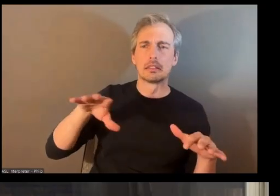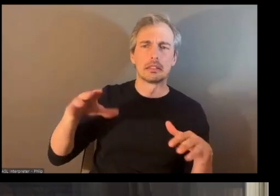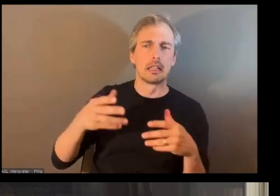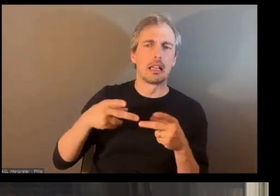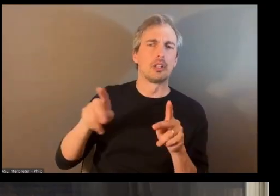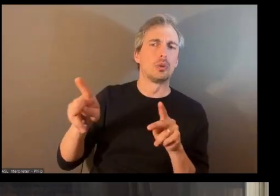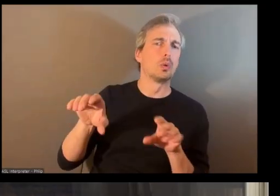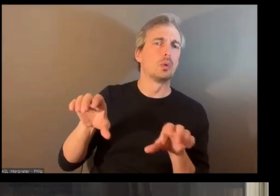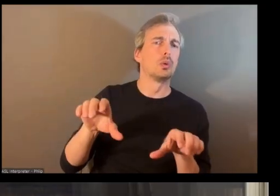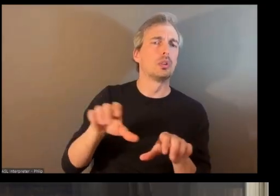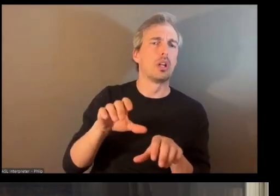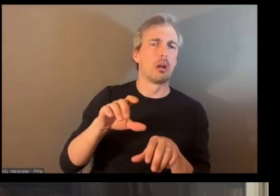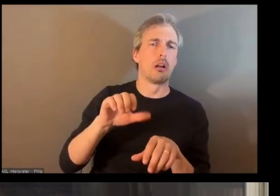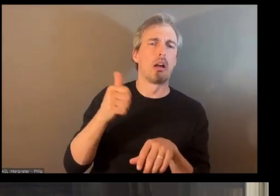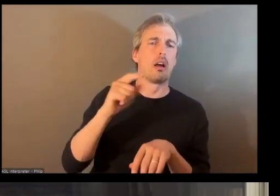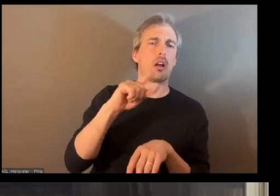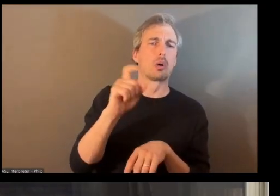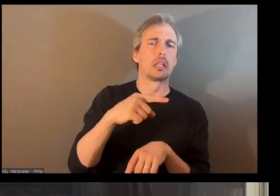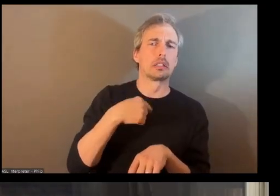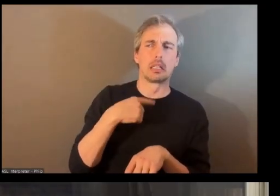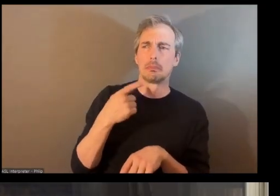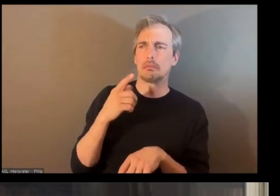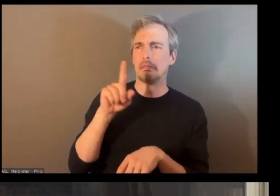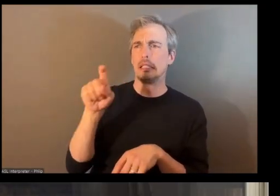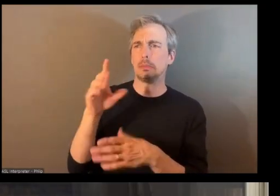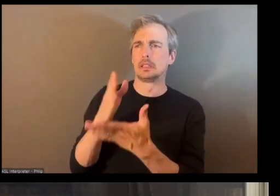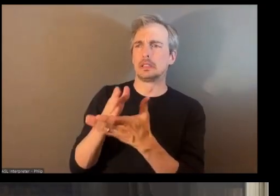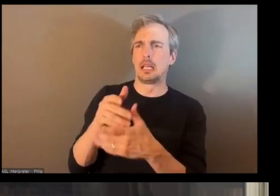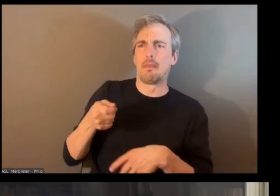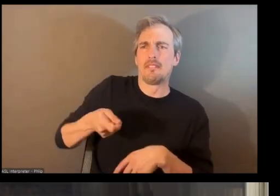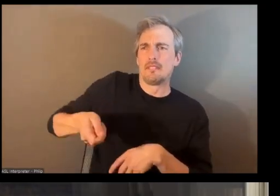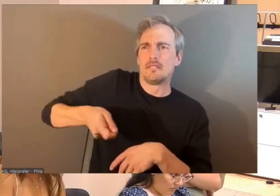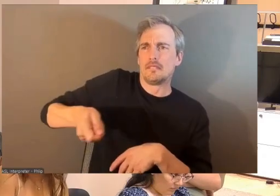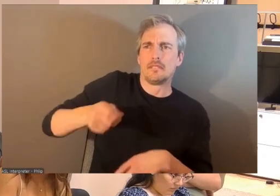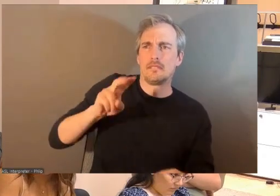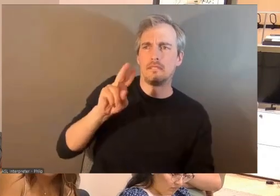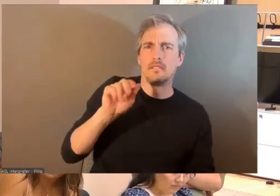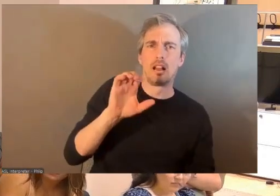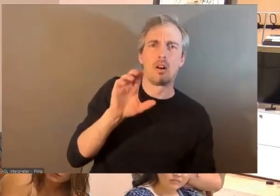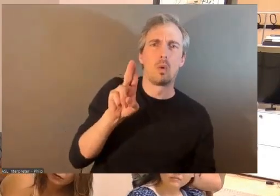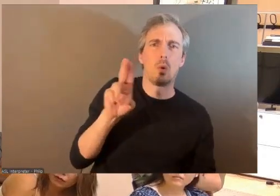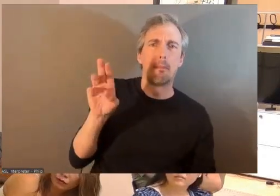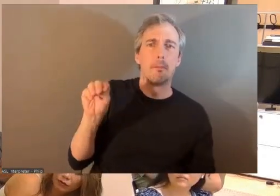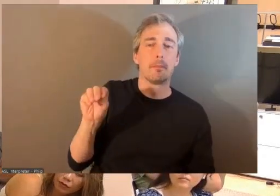So thank you, Irina, for sharing this great insight with us. I have a comment that leads to a question.